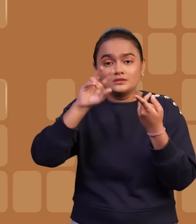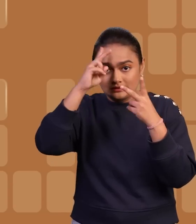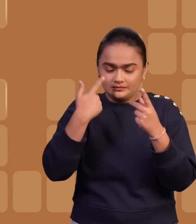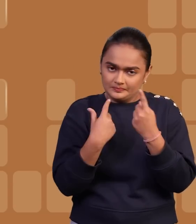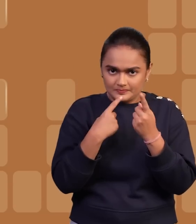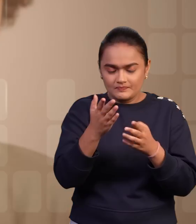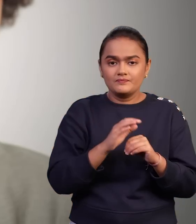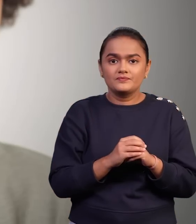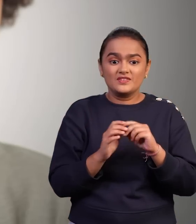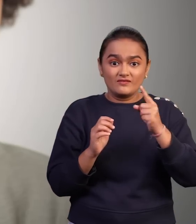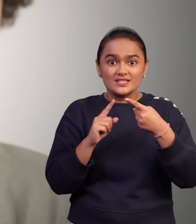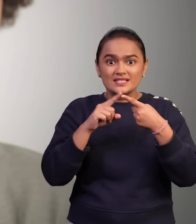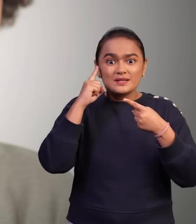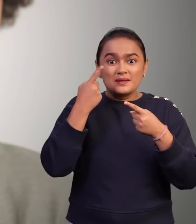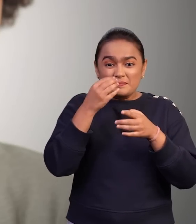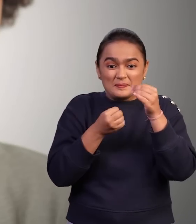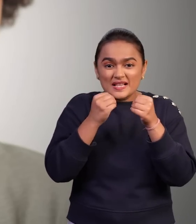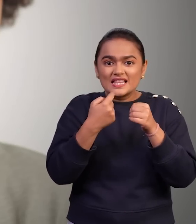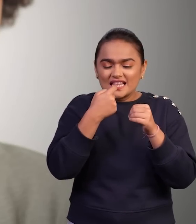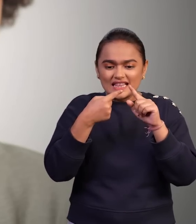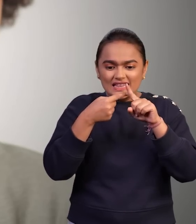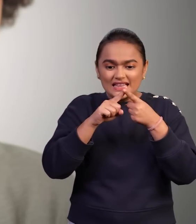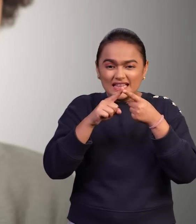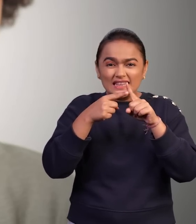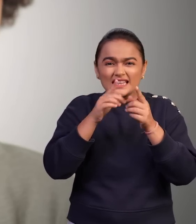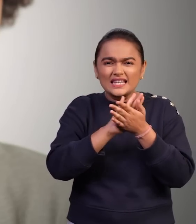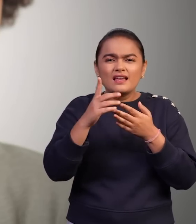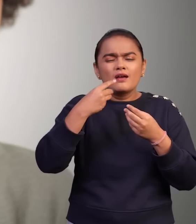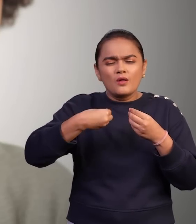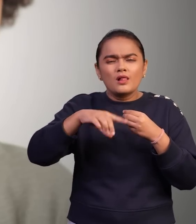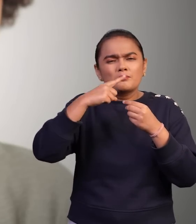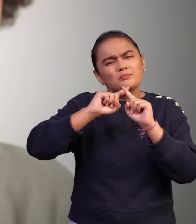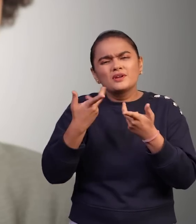1. Since milk teeth eventually fall out, there's no need to take care of them. This is false.